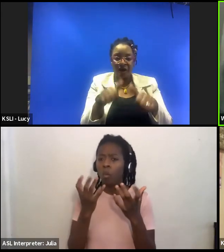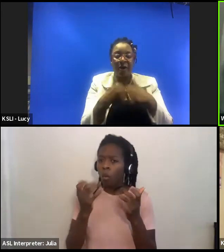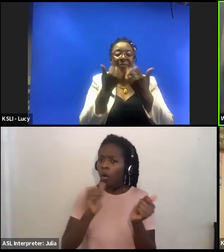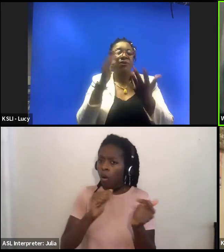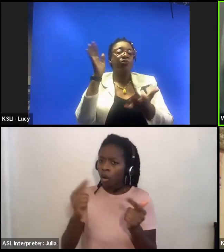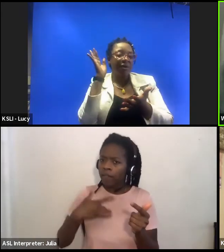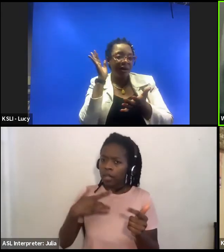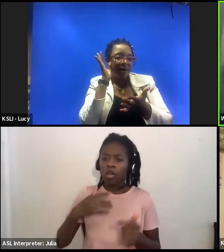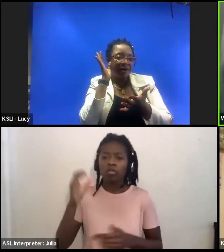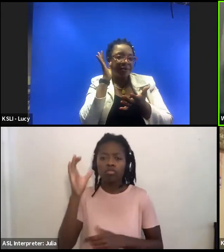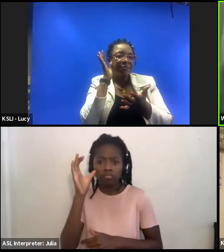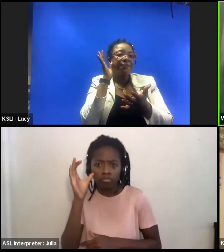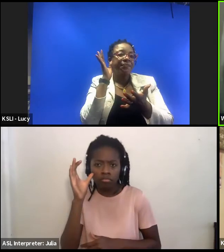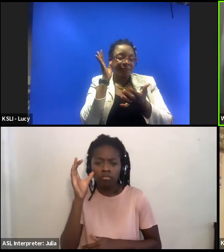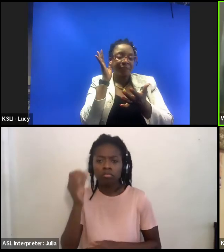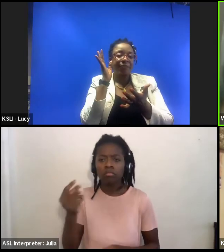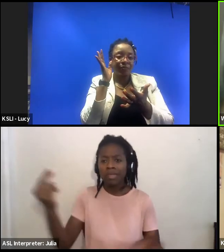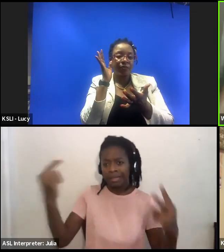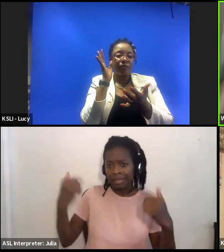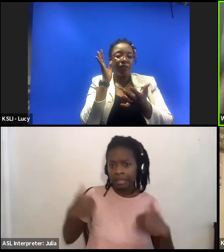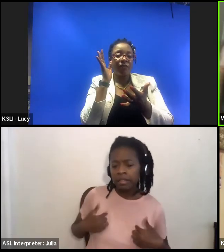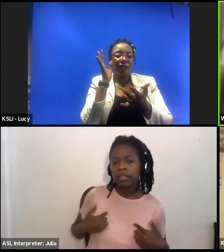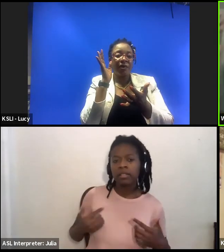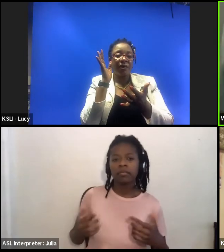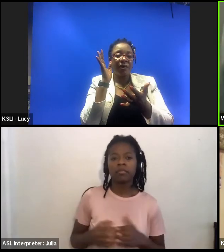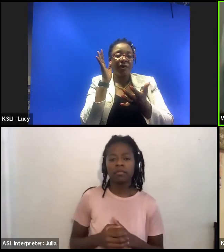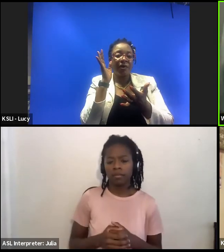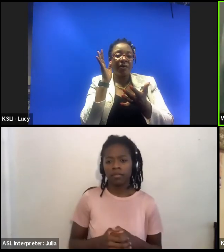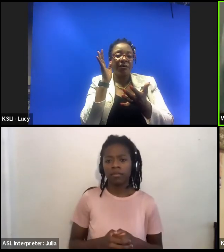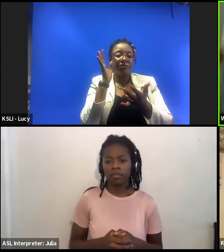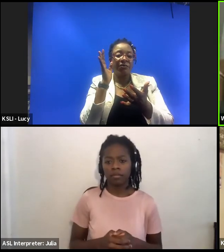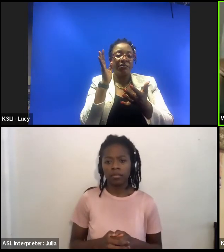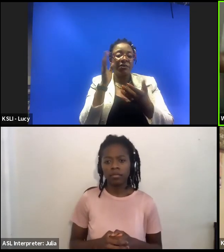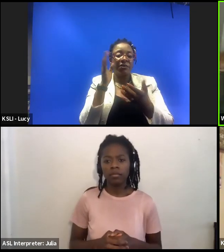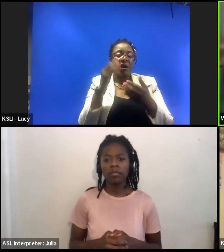and we leave all our problems at home.